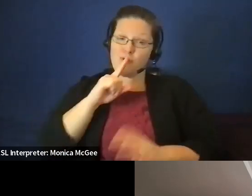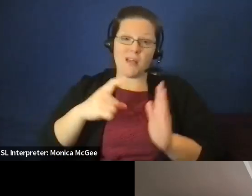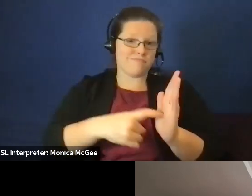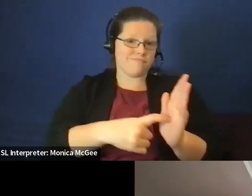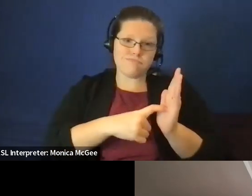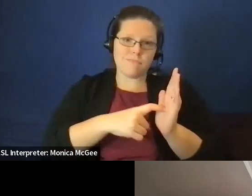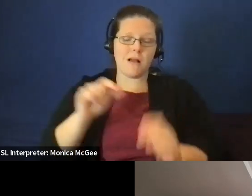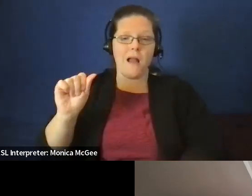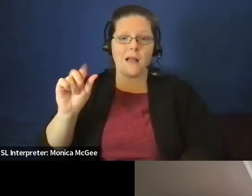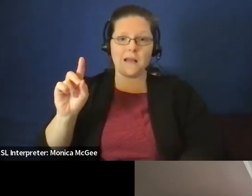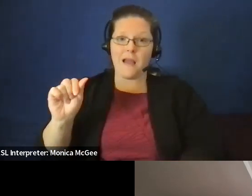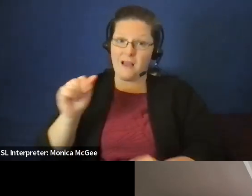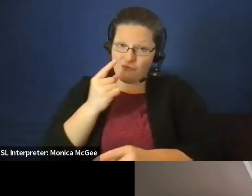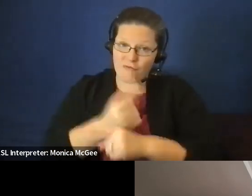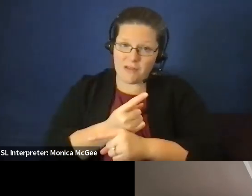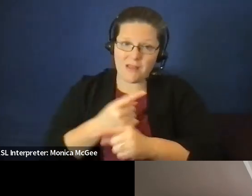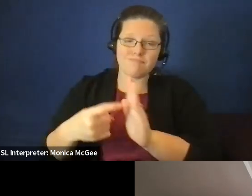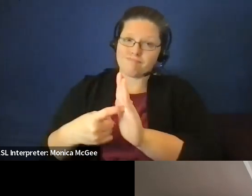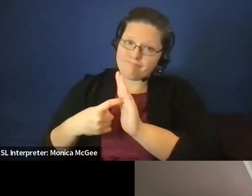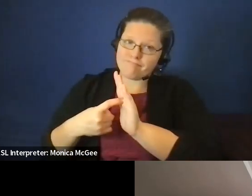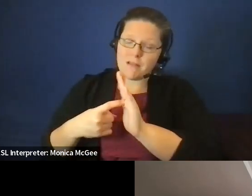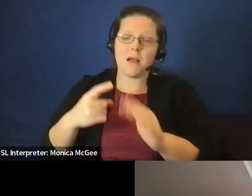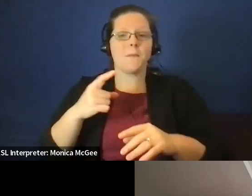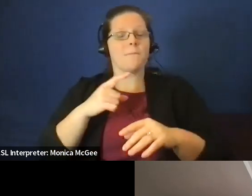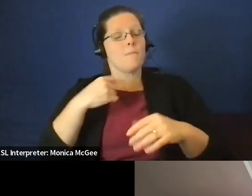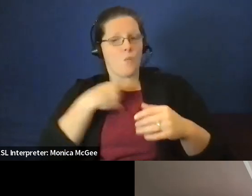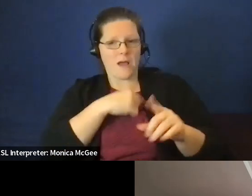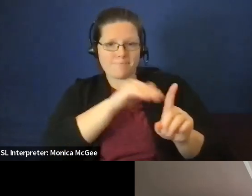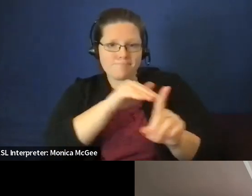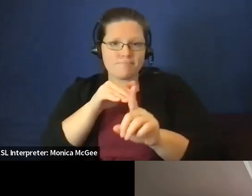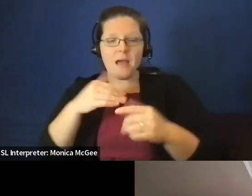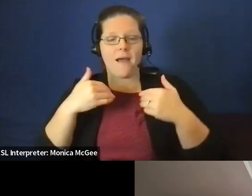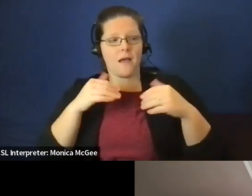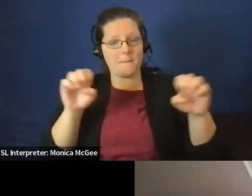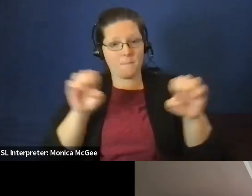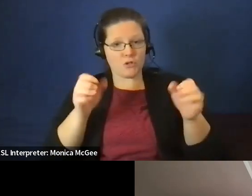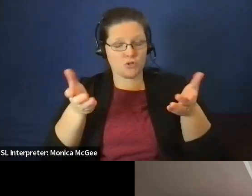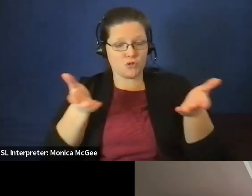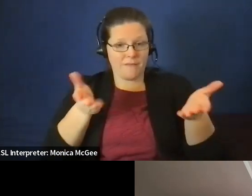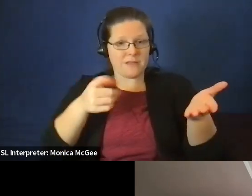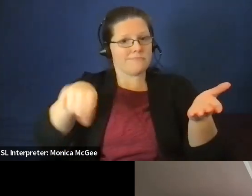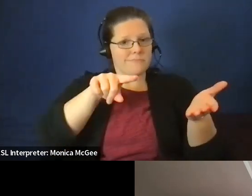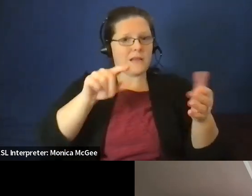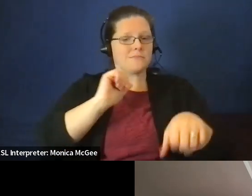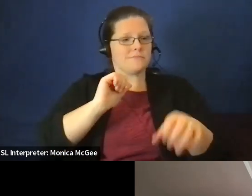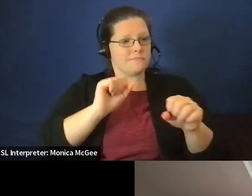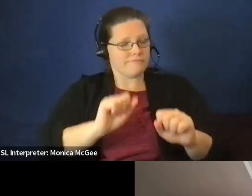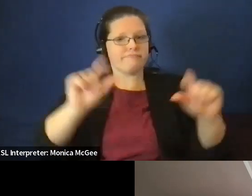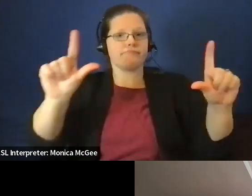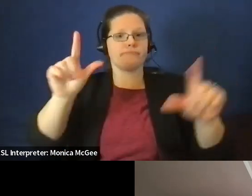consumers. And specifically in disasters, as we always ask and is